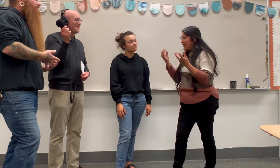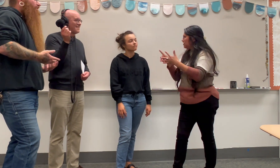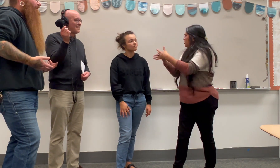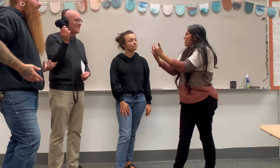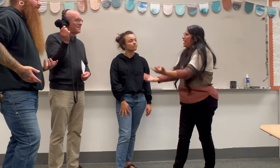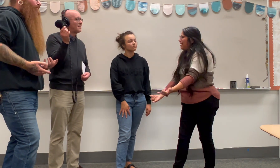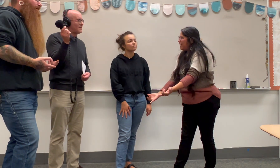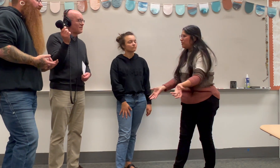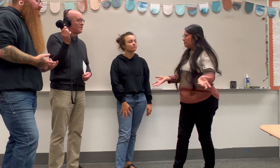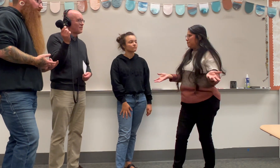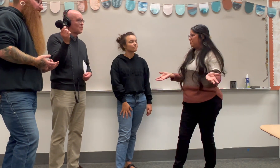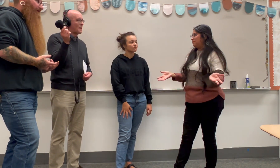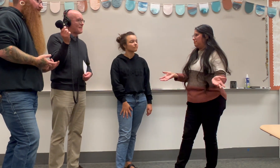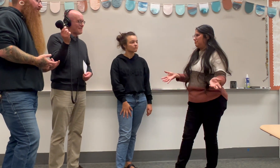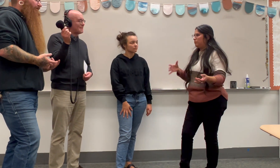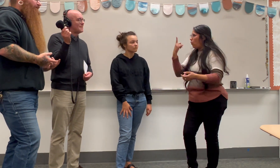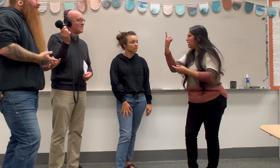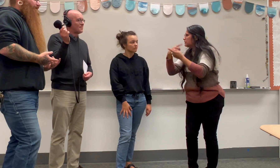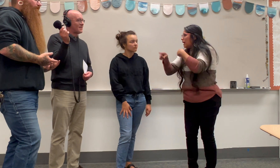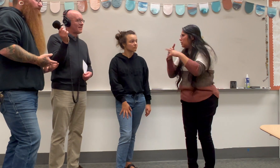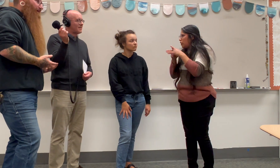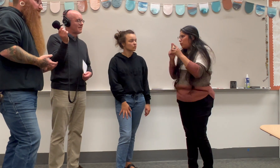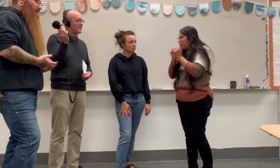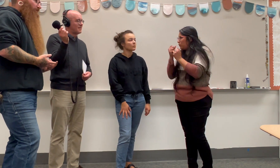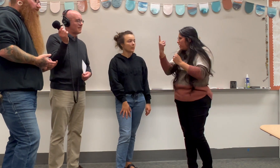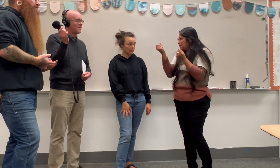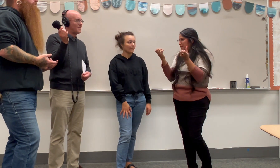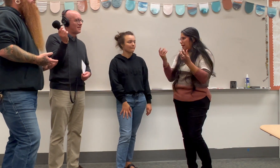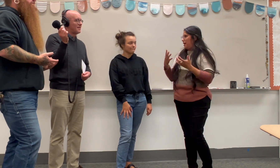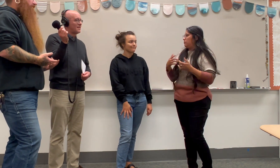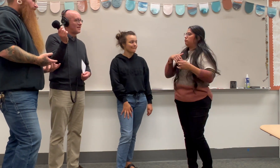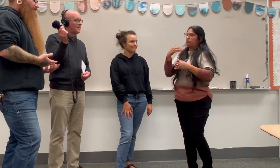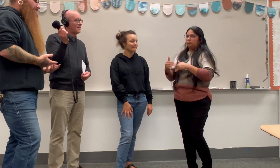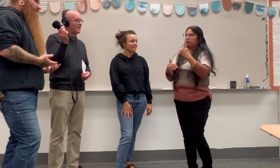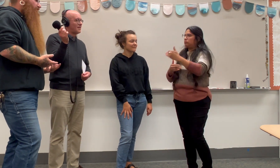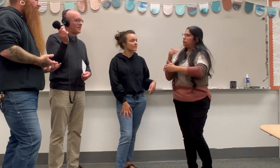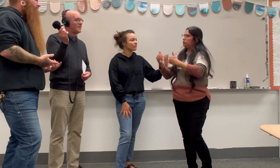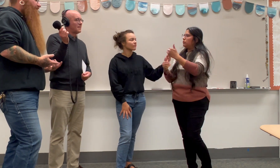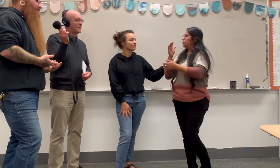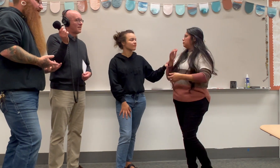so if you're wanting to learn sign and you don't know where to start with one sign do it every day